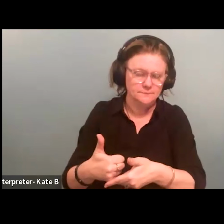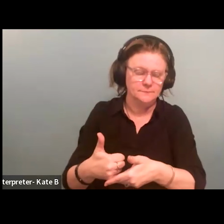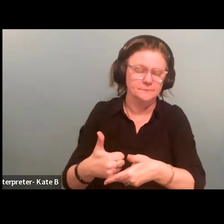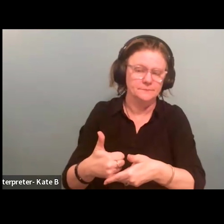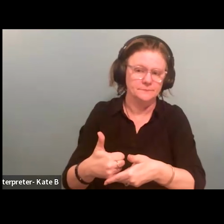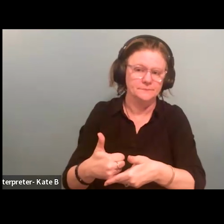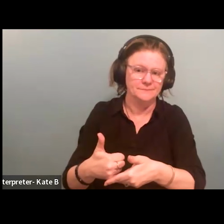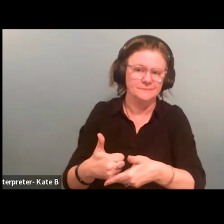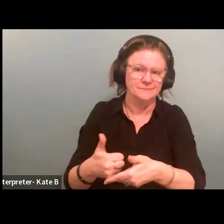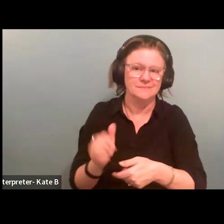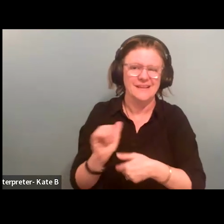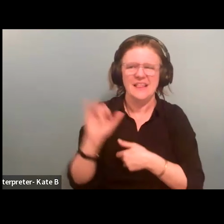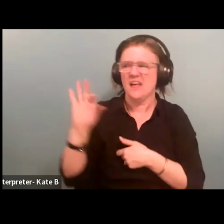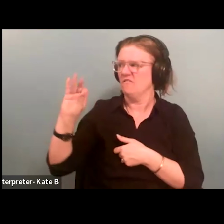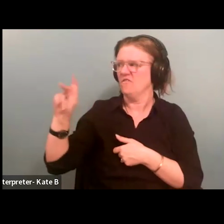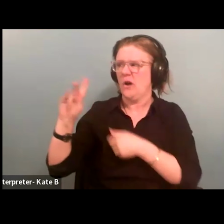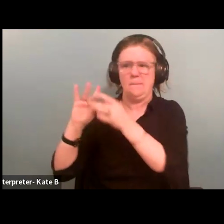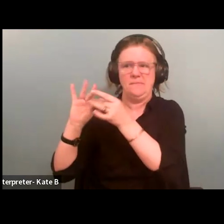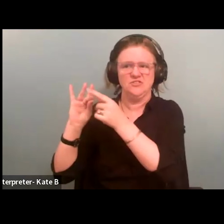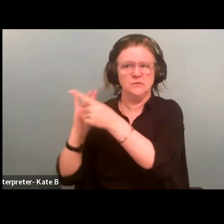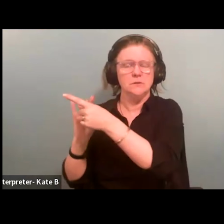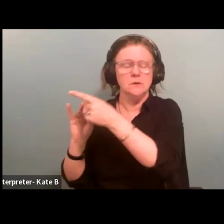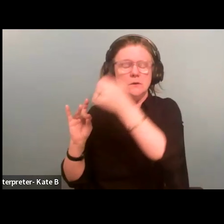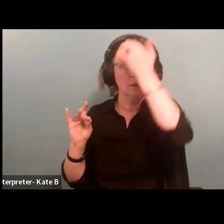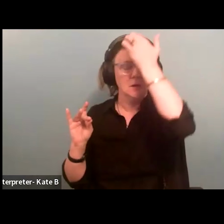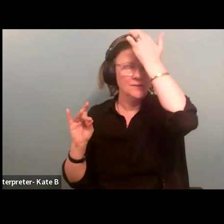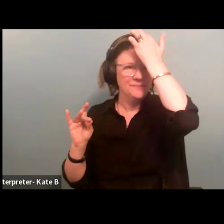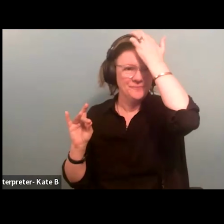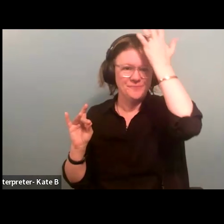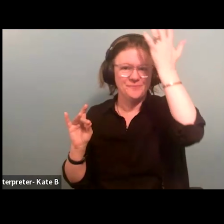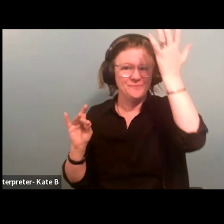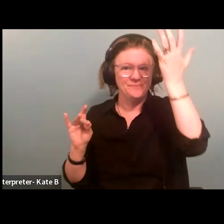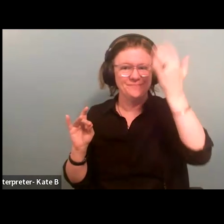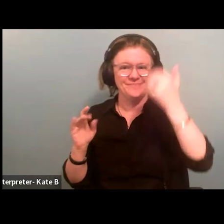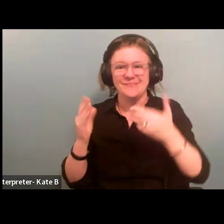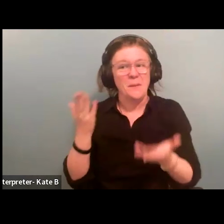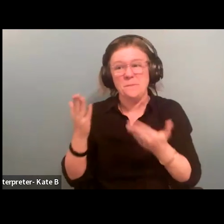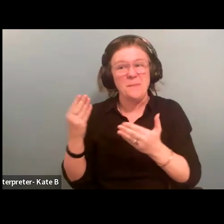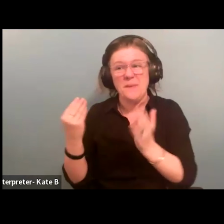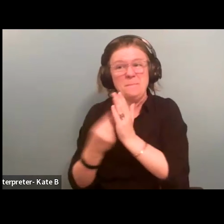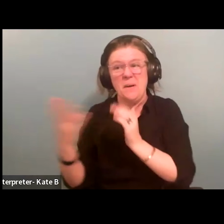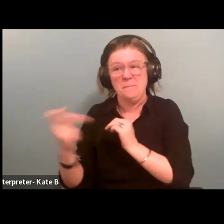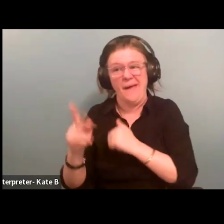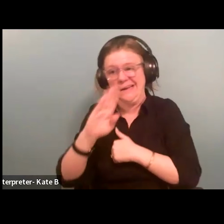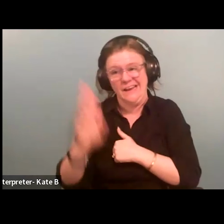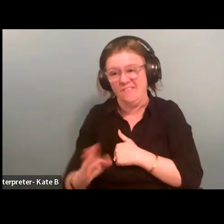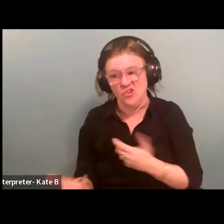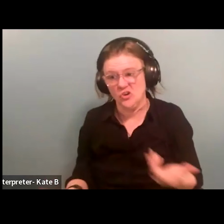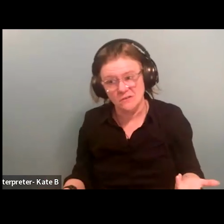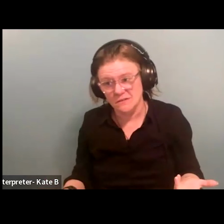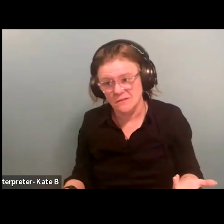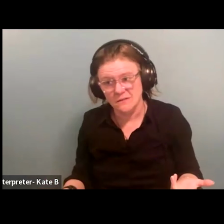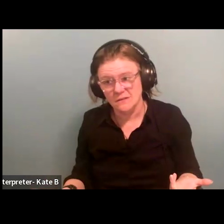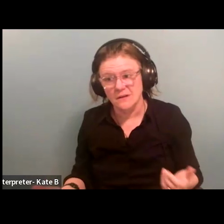Much like Frank said with Social Security, sometimes we can't get the money back. A lot of times these frauds and scams